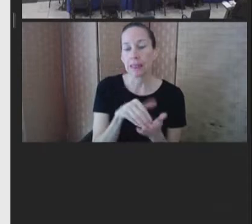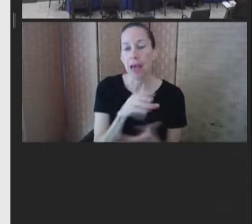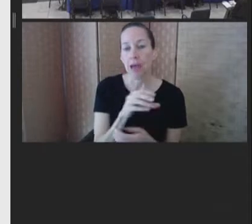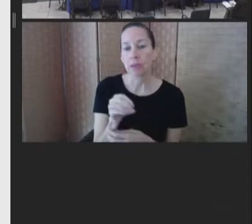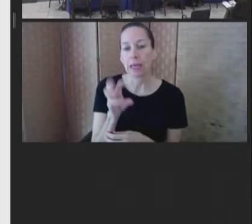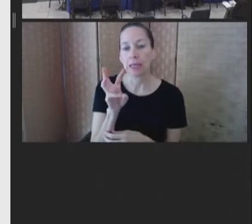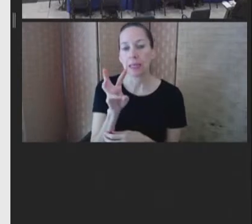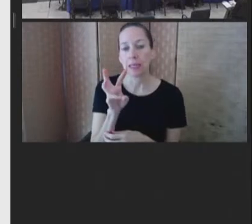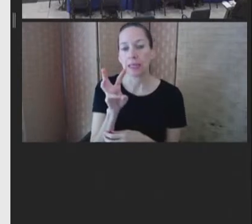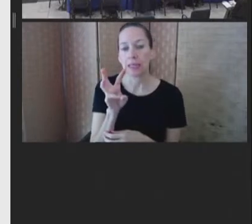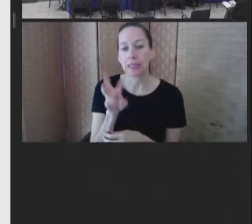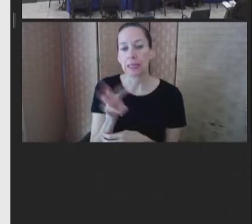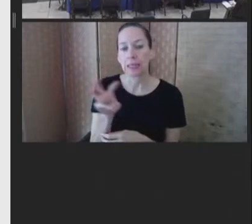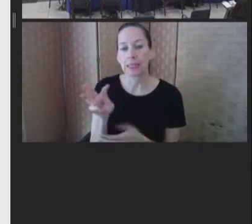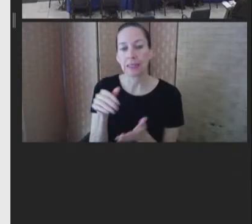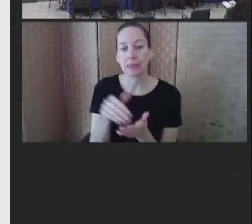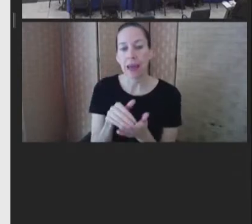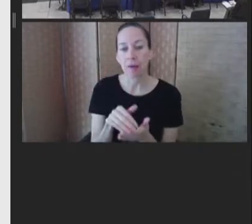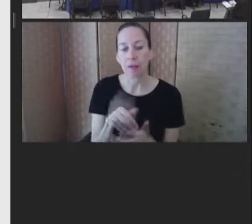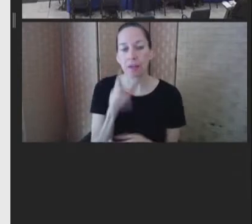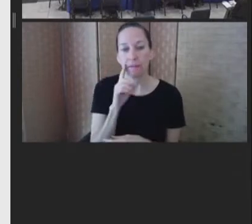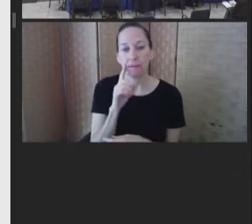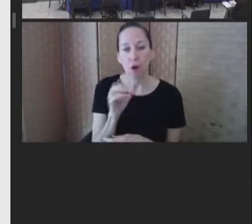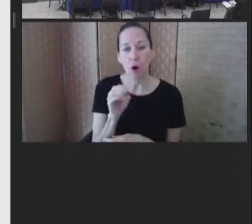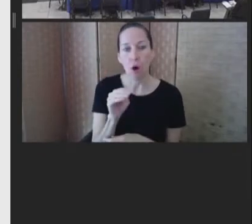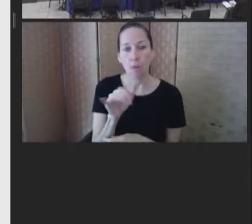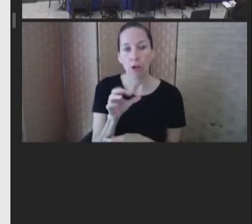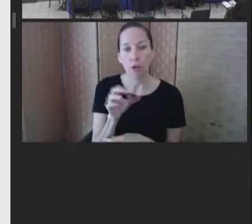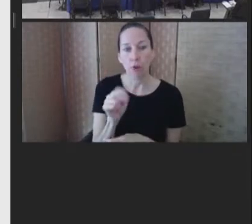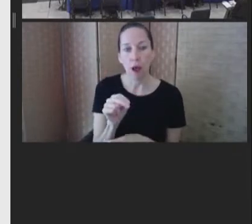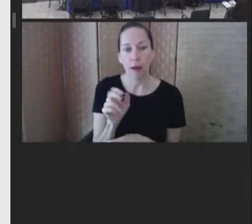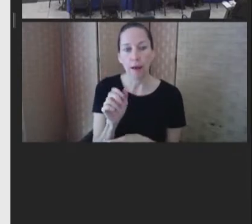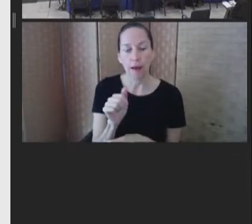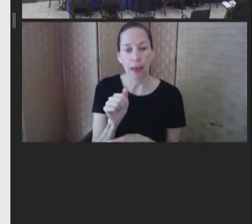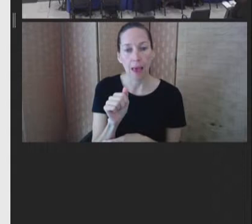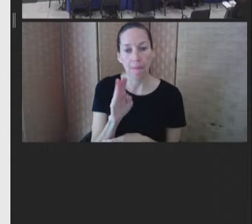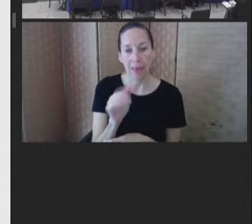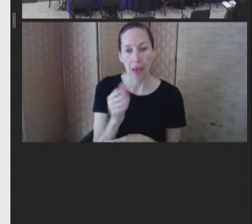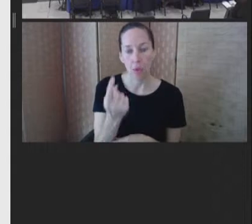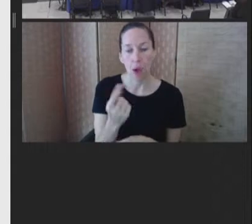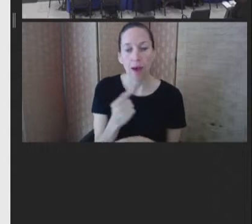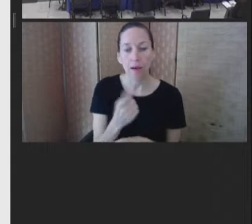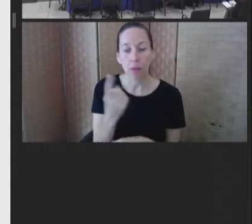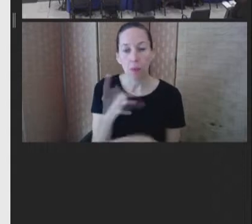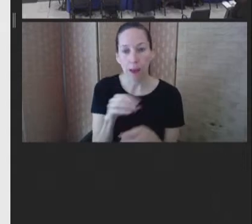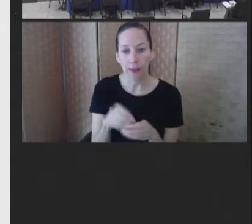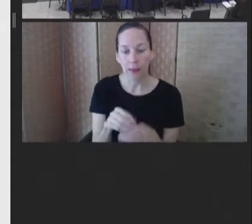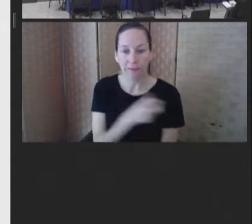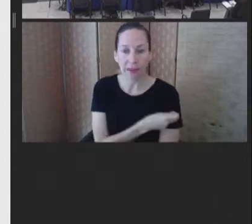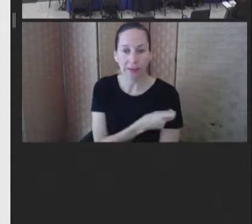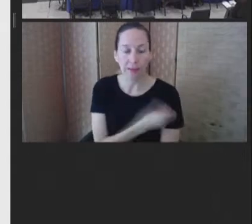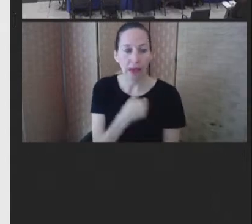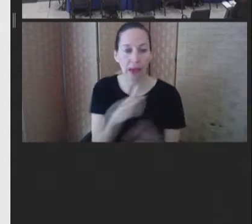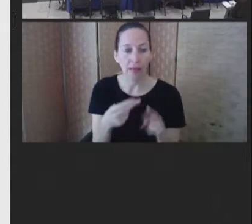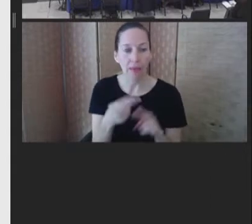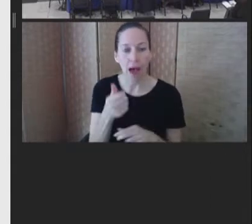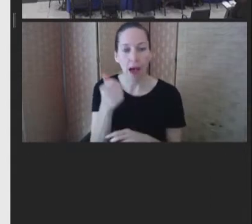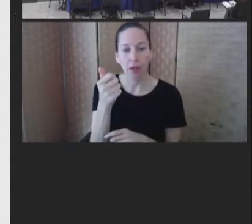For Omnicom BA.1, D15 GMT, the Omicron containing vaccines had the higher geometric